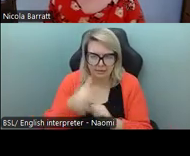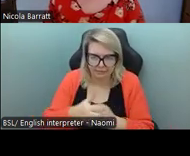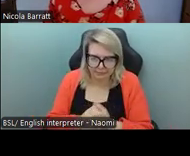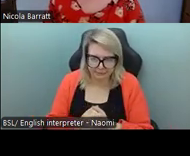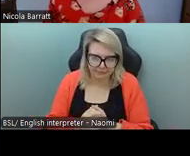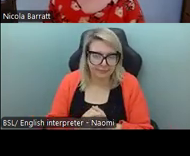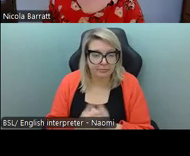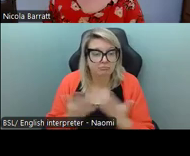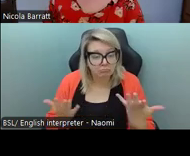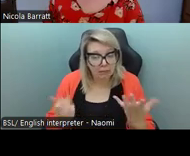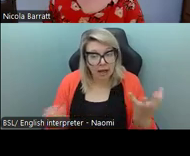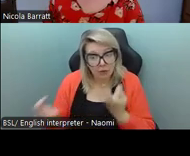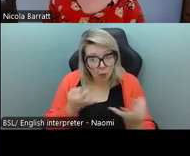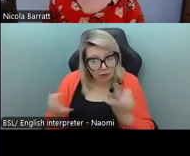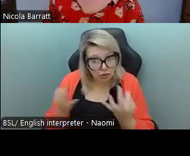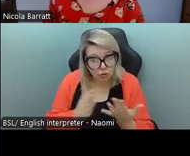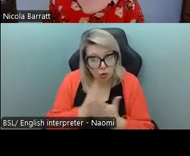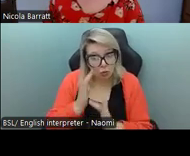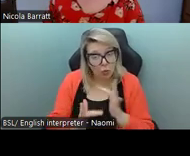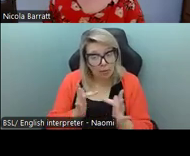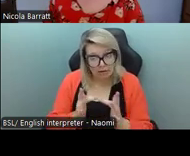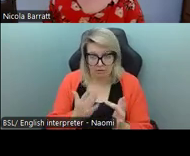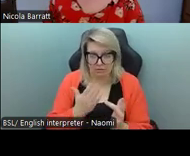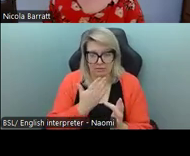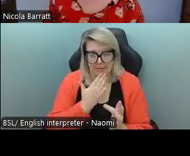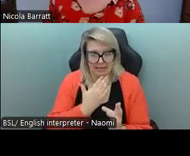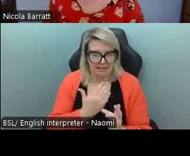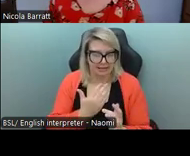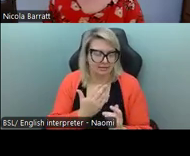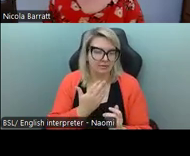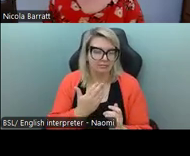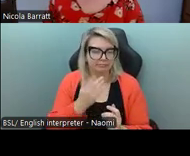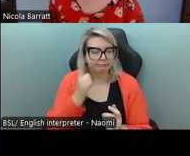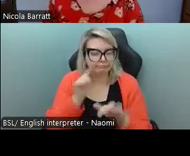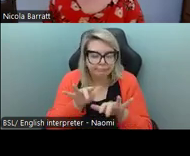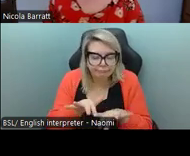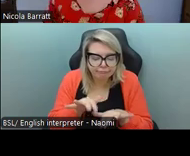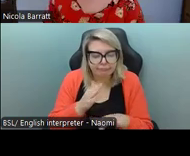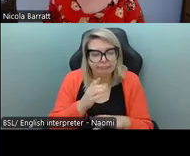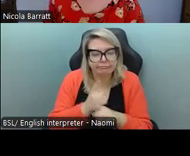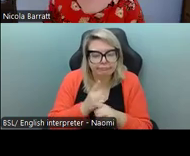If you have any questions during the webinar, please do use the Q&A button to ask them.